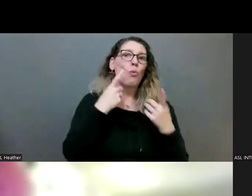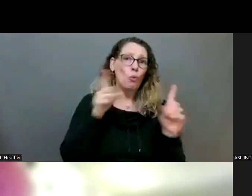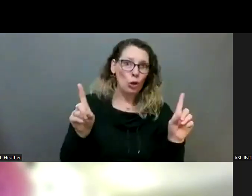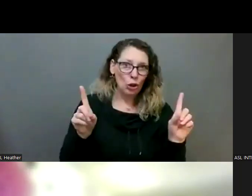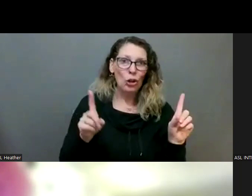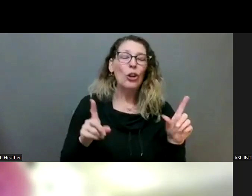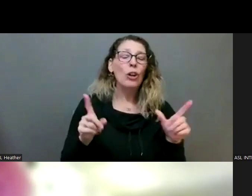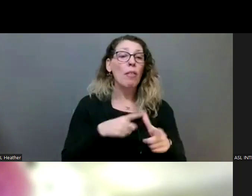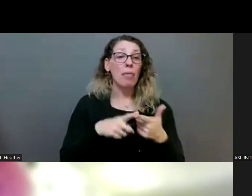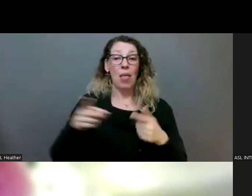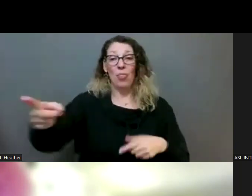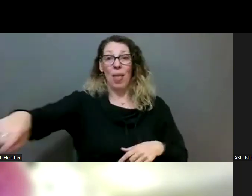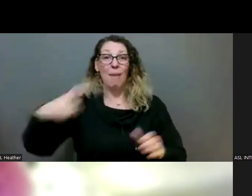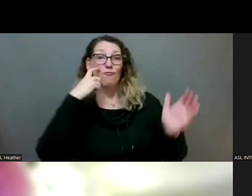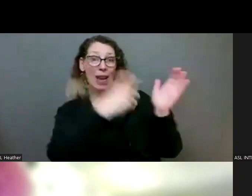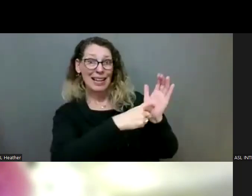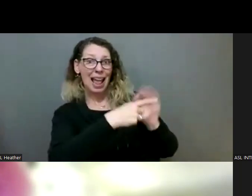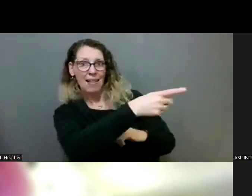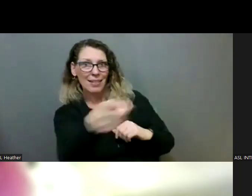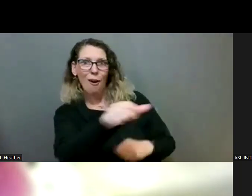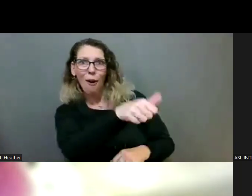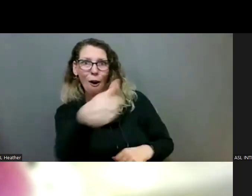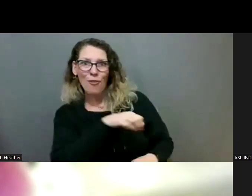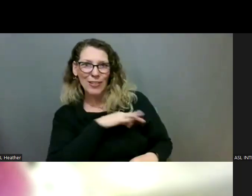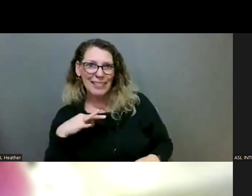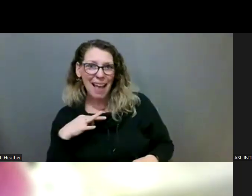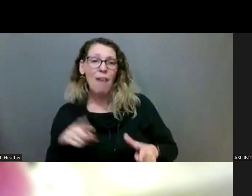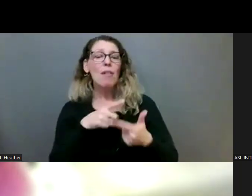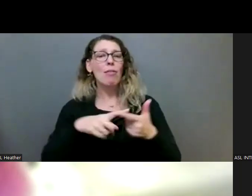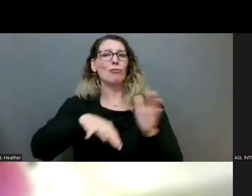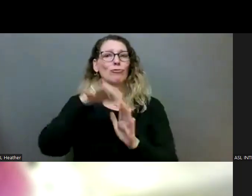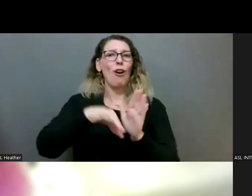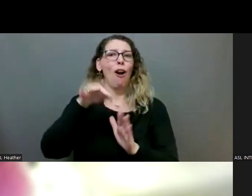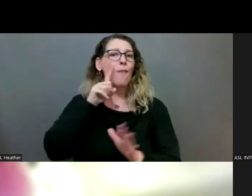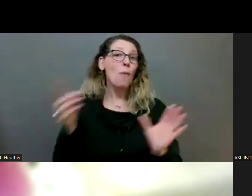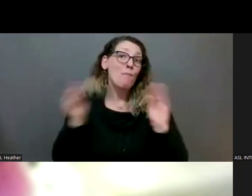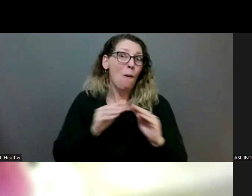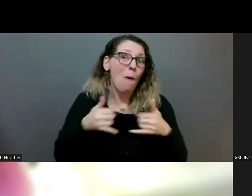them recognizing staff members and then we do drawings for more awards for staff.